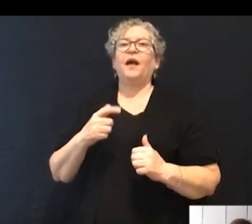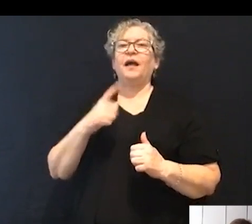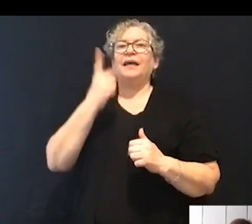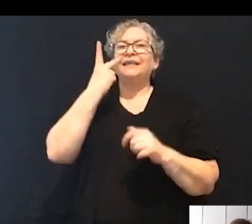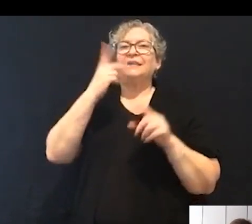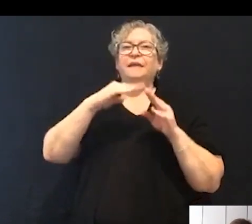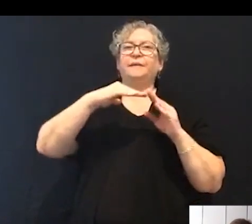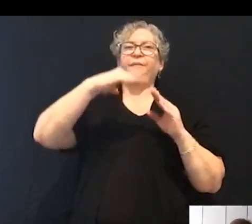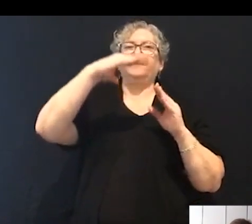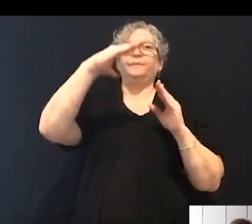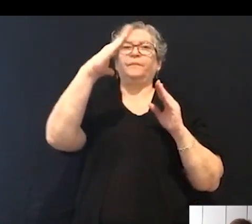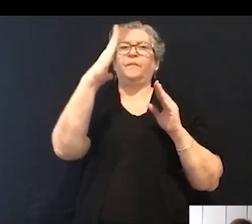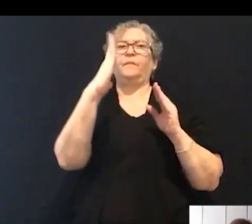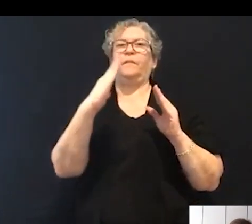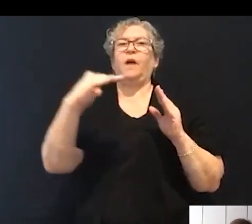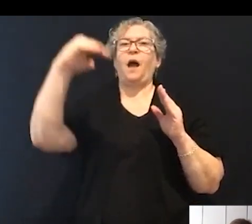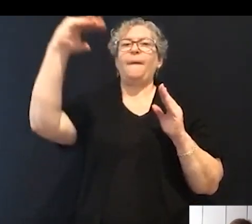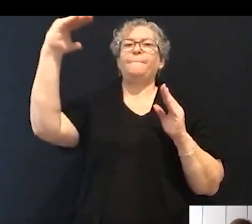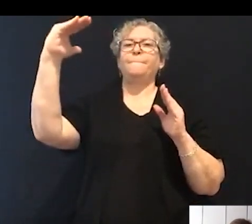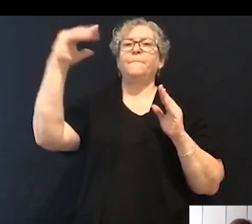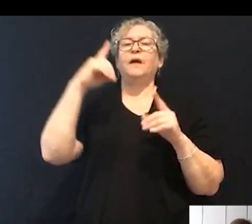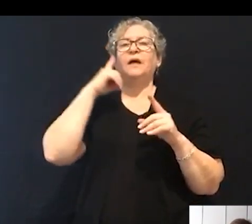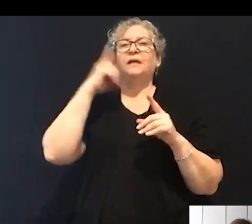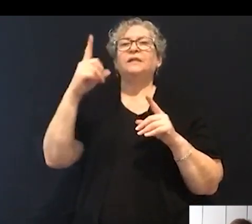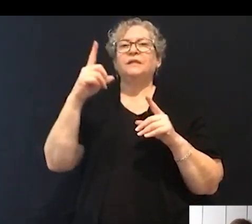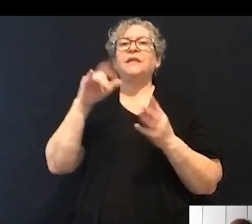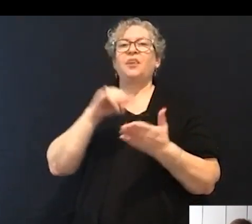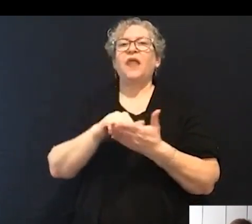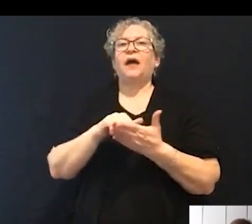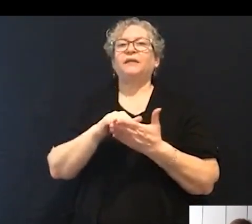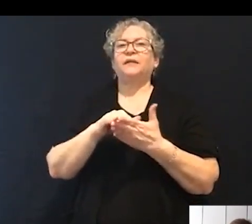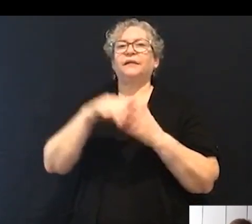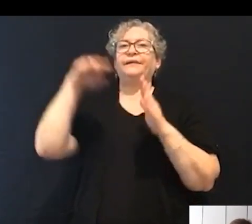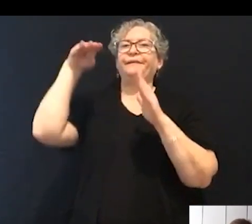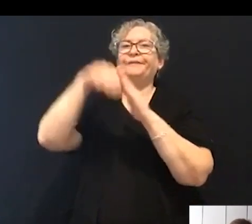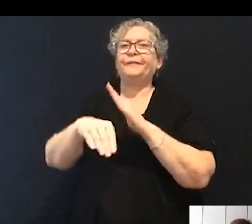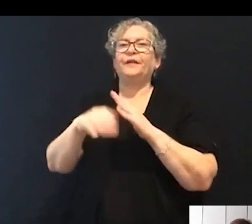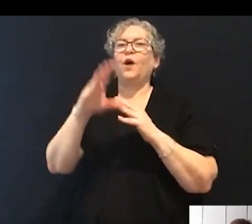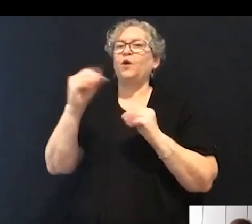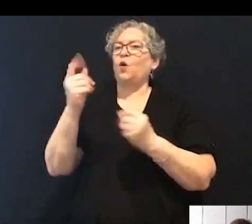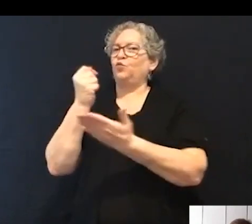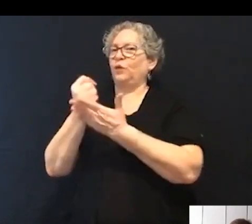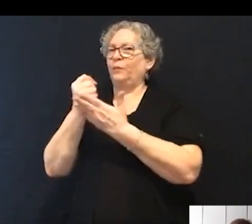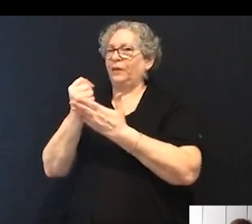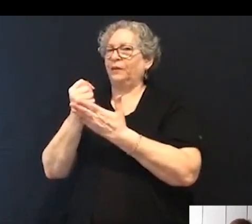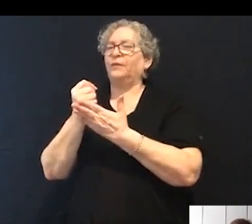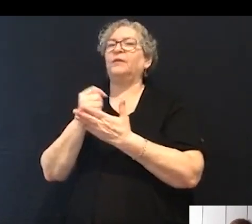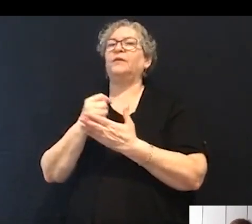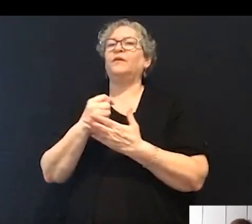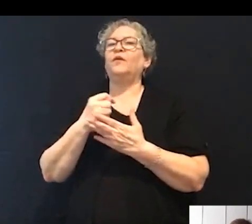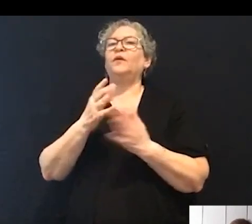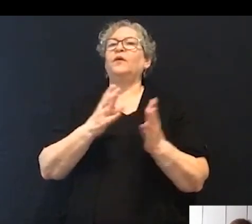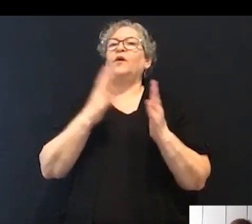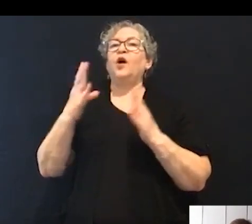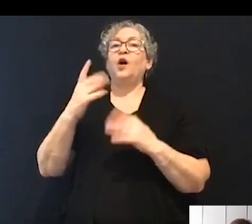So stability in the treated and a decline in the untreated eye. For the retinal structure, it's the other way